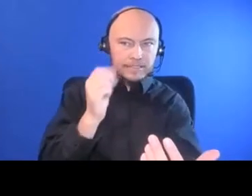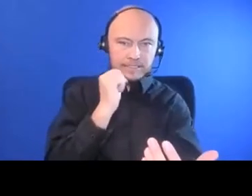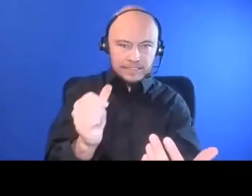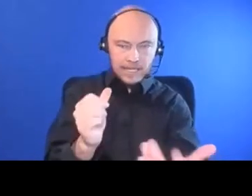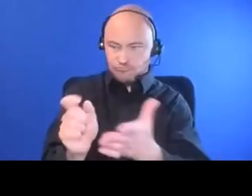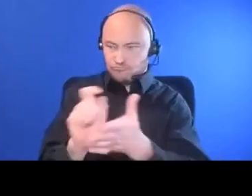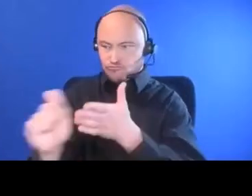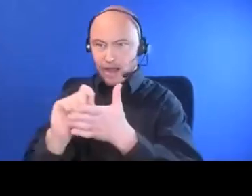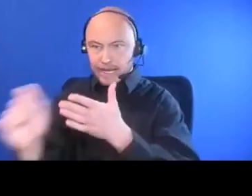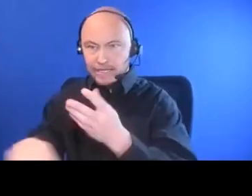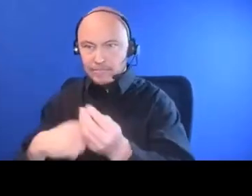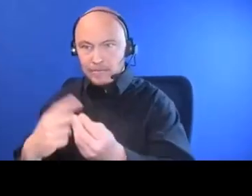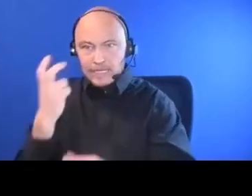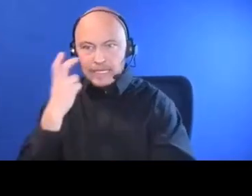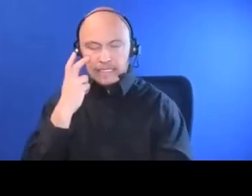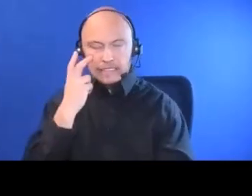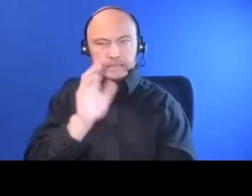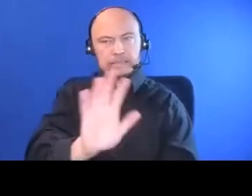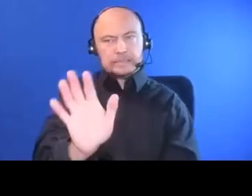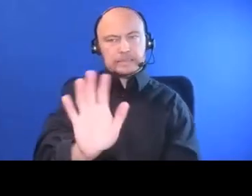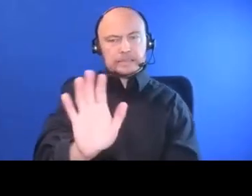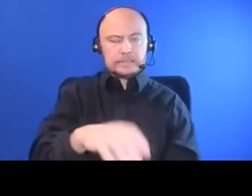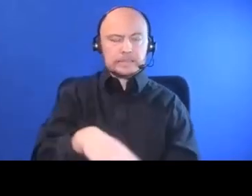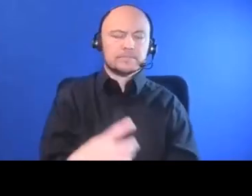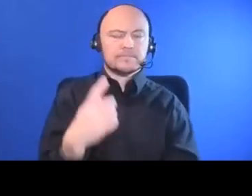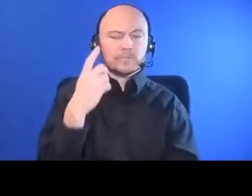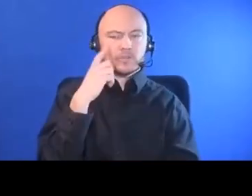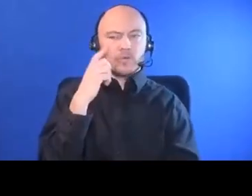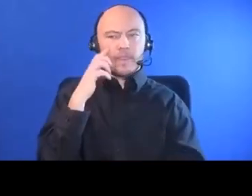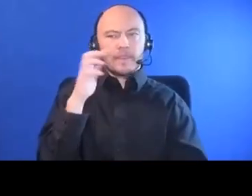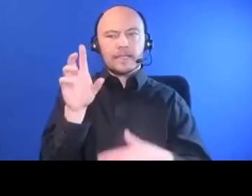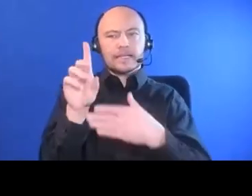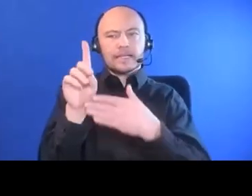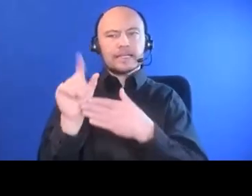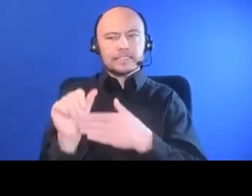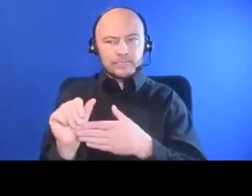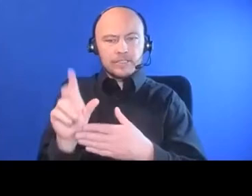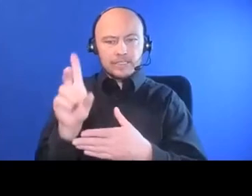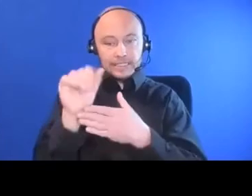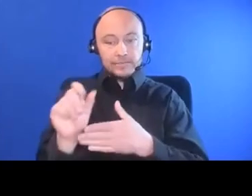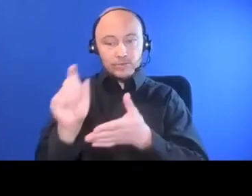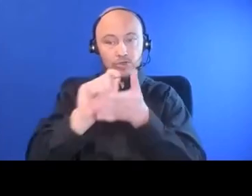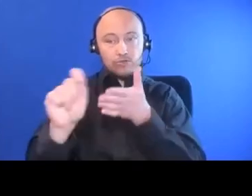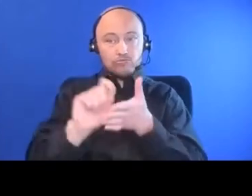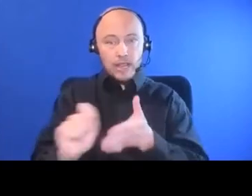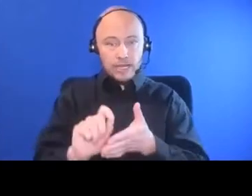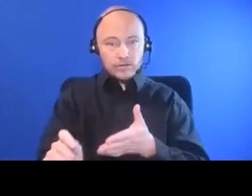and so I think disability, disabled writers, like many marginalized writers